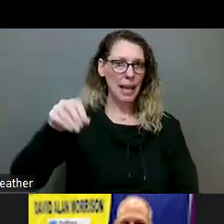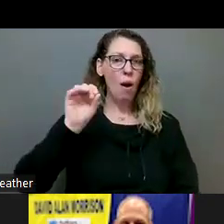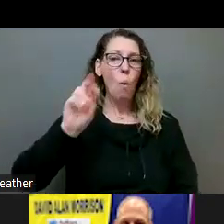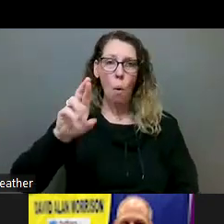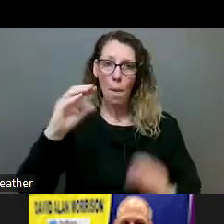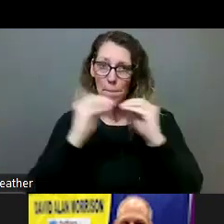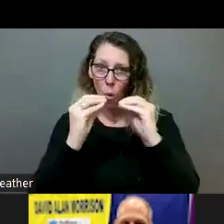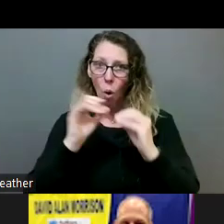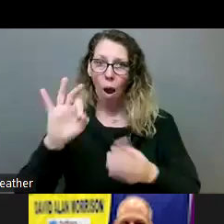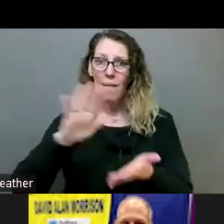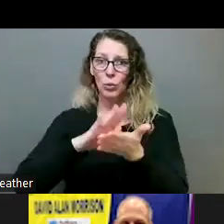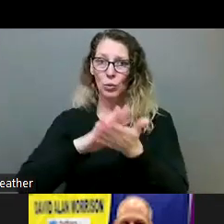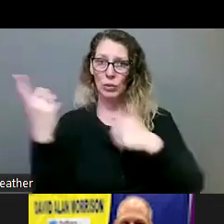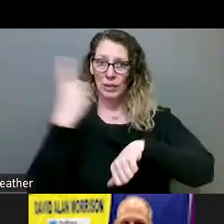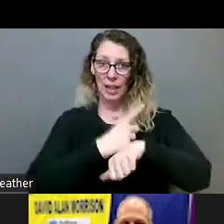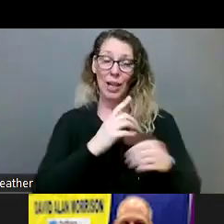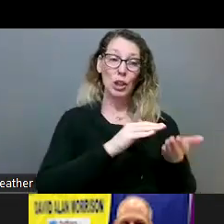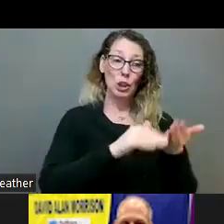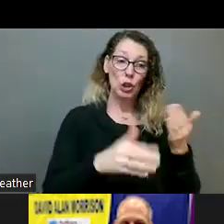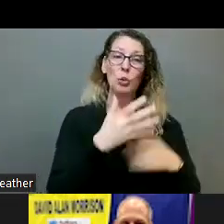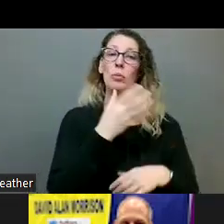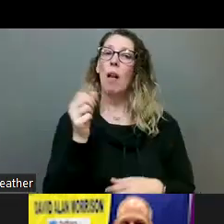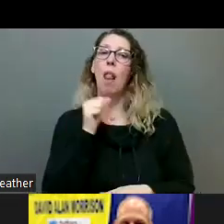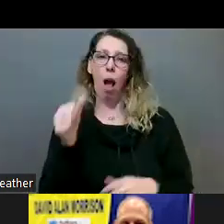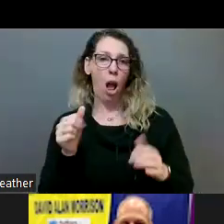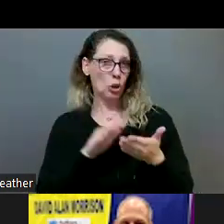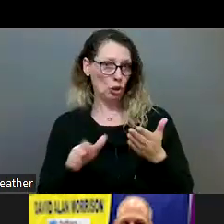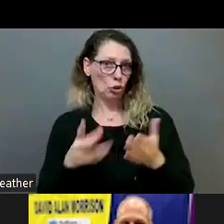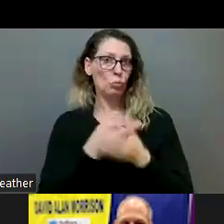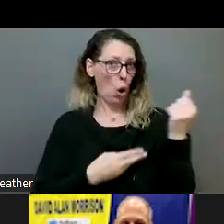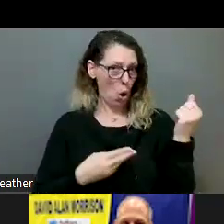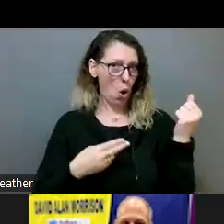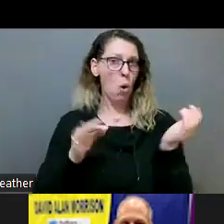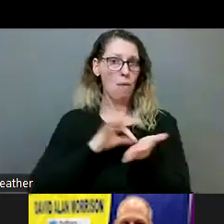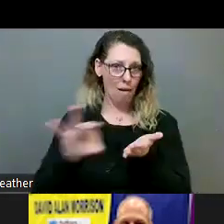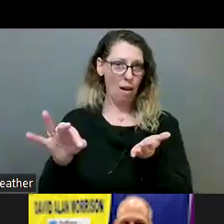includes both excused and unexcused. This can look like two days a month,